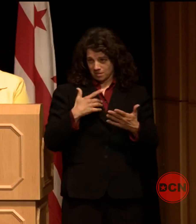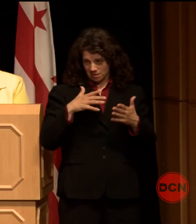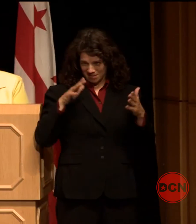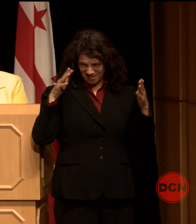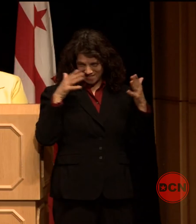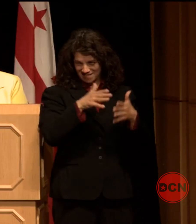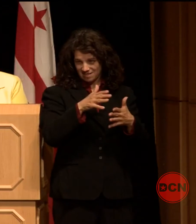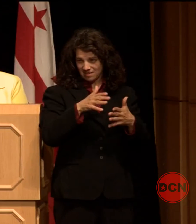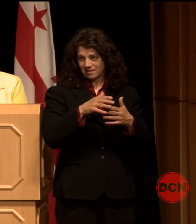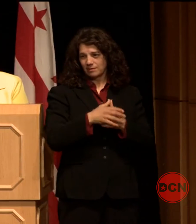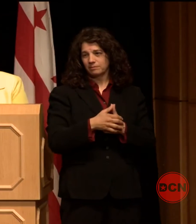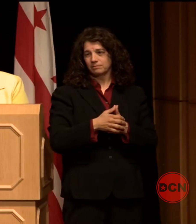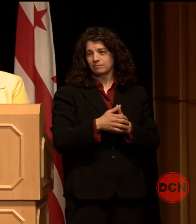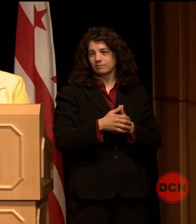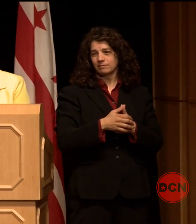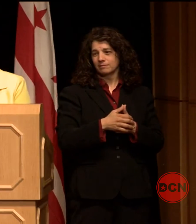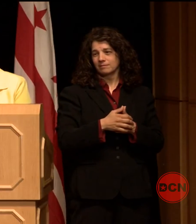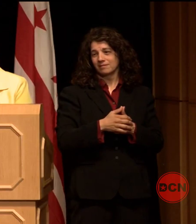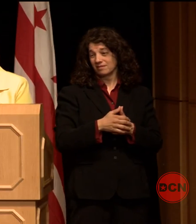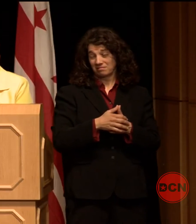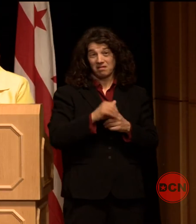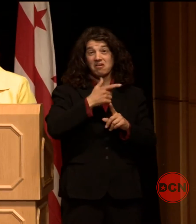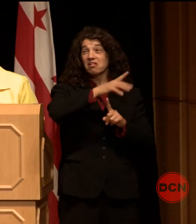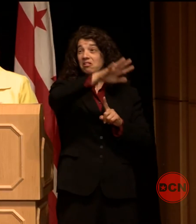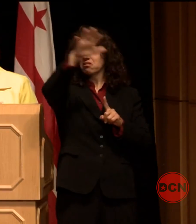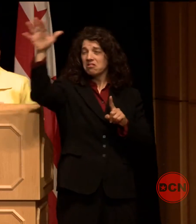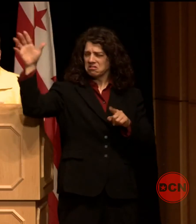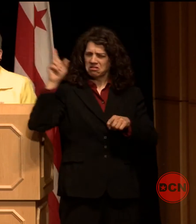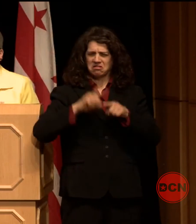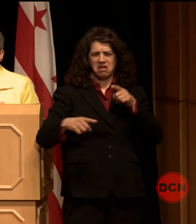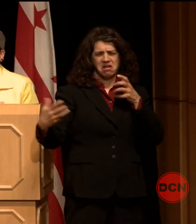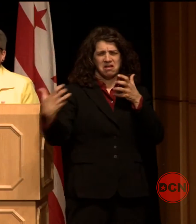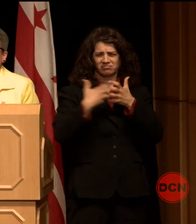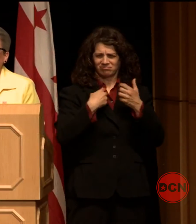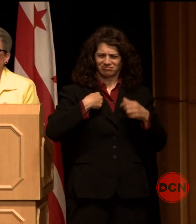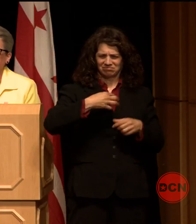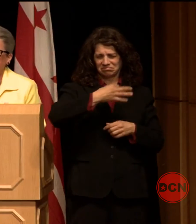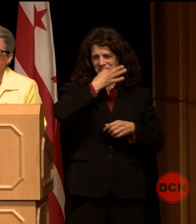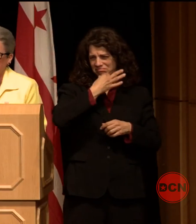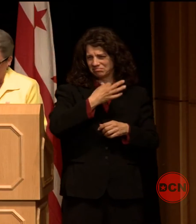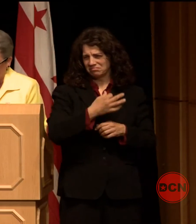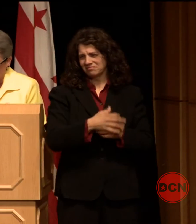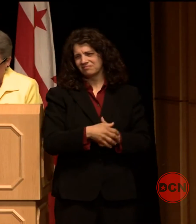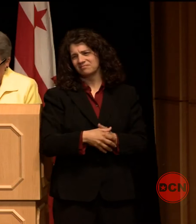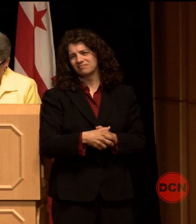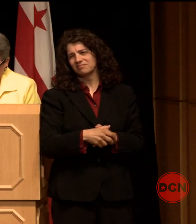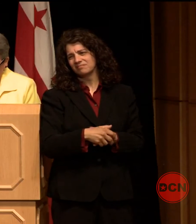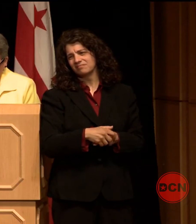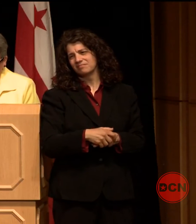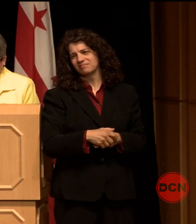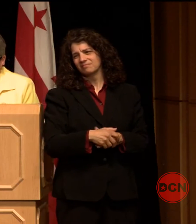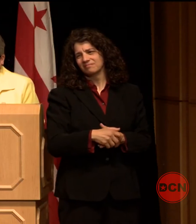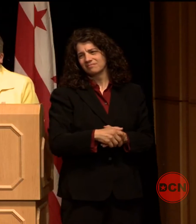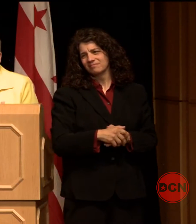THE U.S. MATCHES THIS AMOUNT. WE MADE SURE ALSO THAT THIS WAS NOT JUST A BUDGETED LINE ITEM. WE HAVE MADE SURE THAT WE'VE